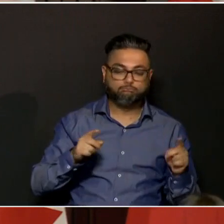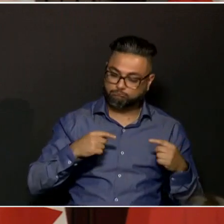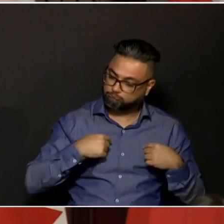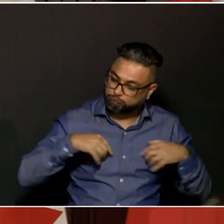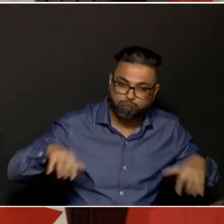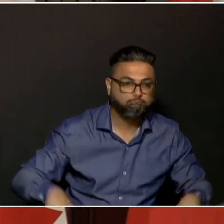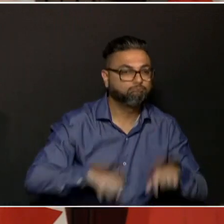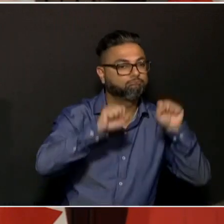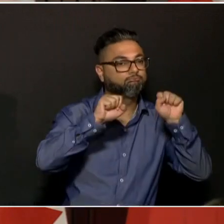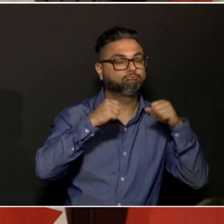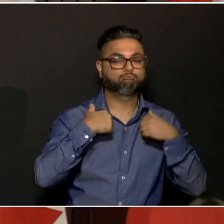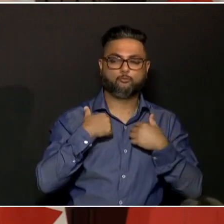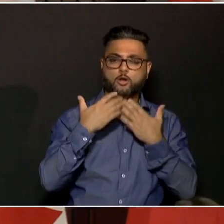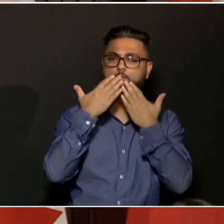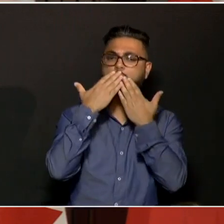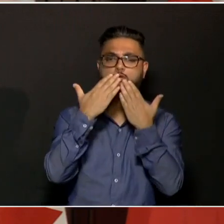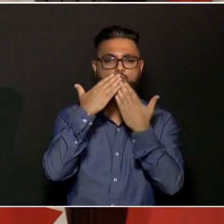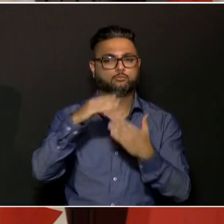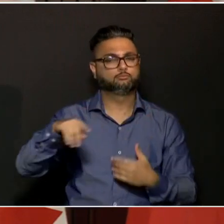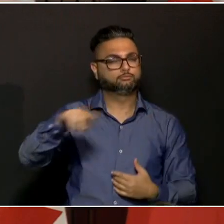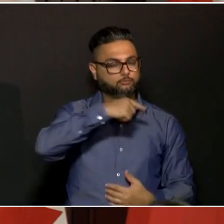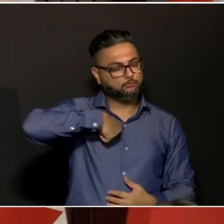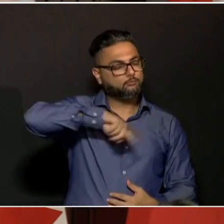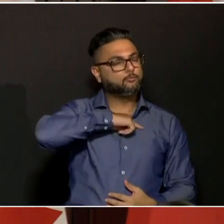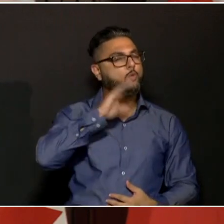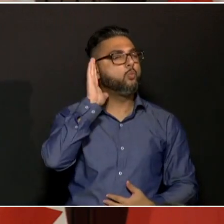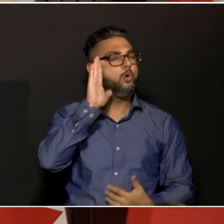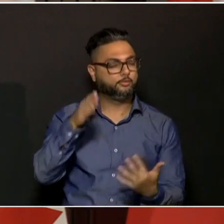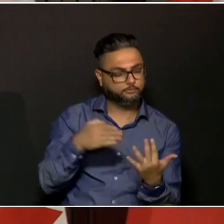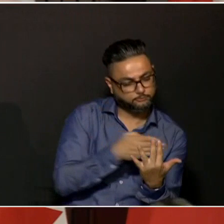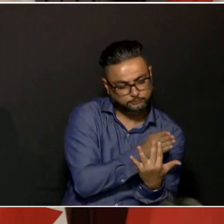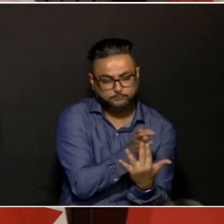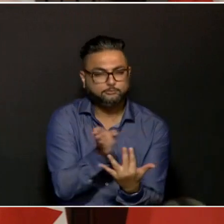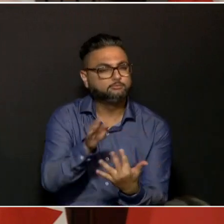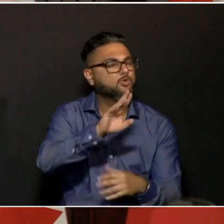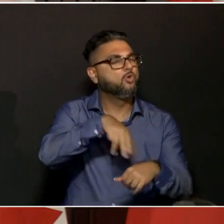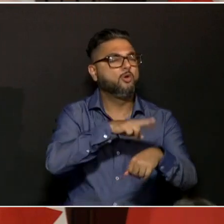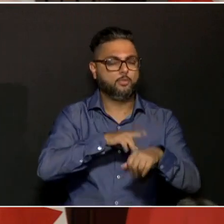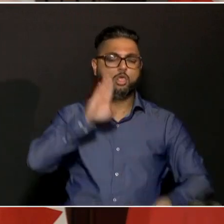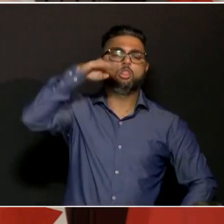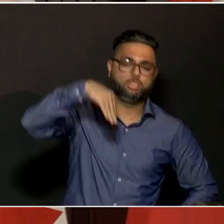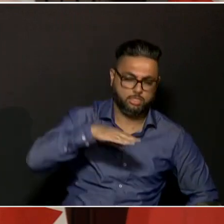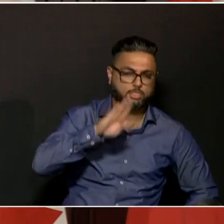and people would look at us like we had three heads but they step up and I am so grateful,